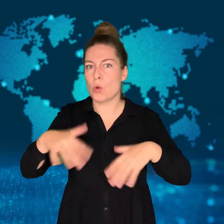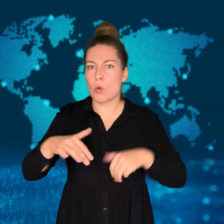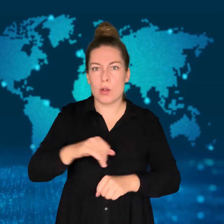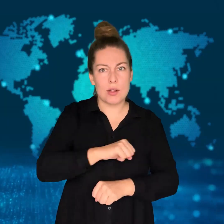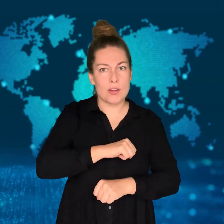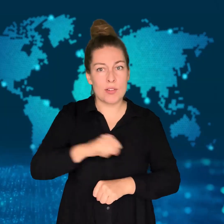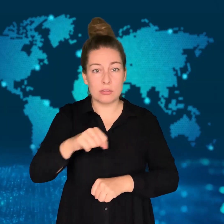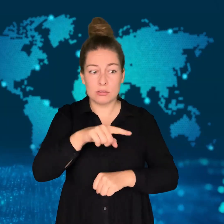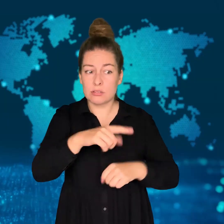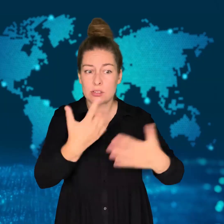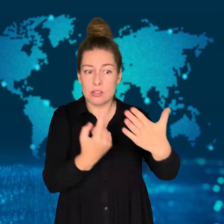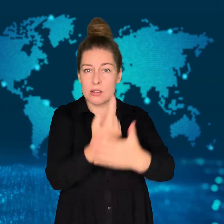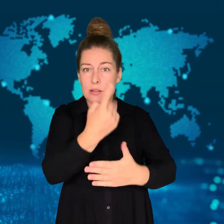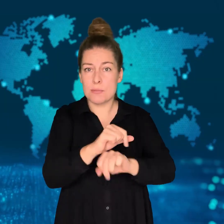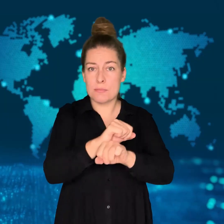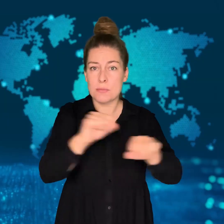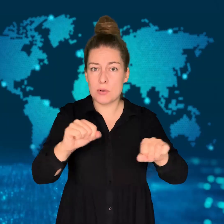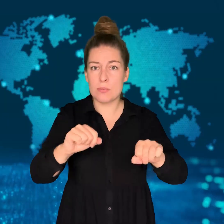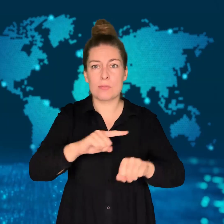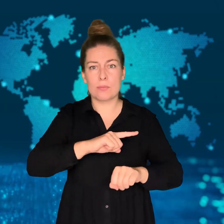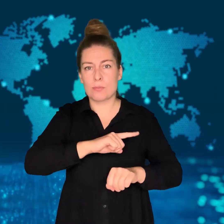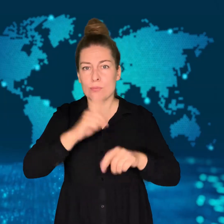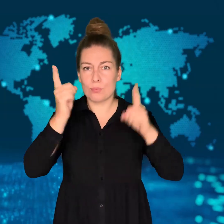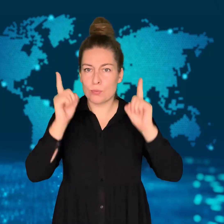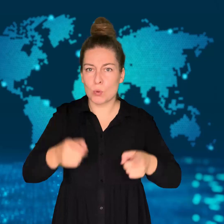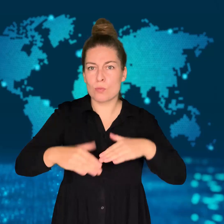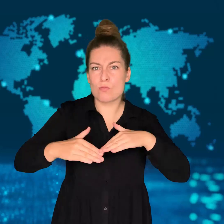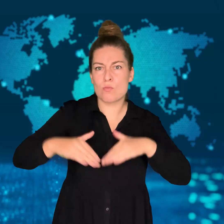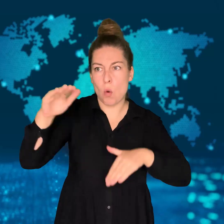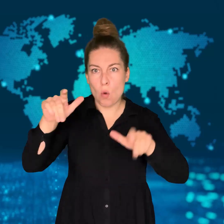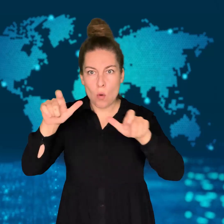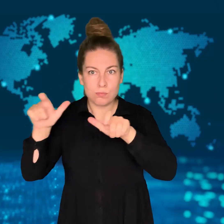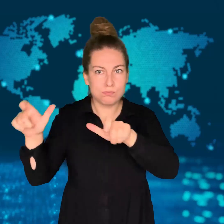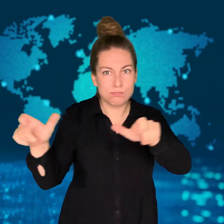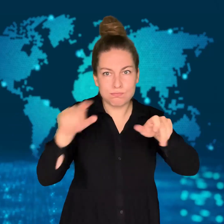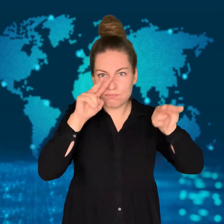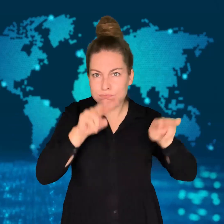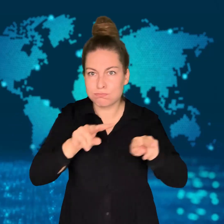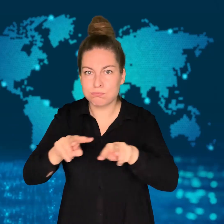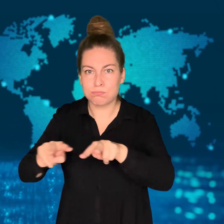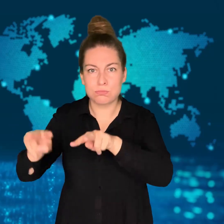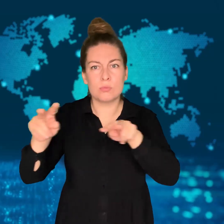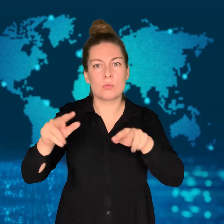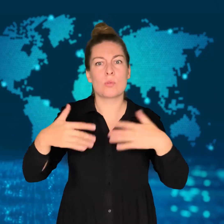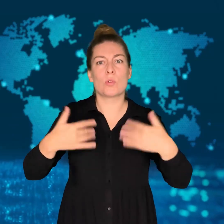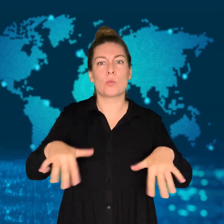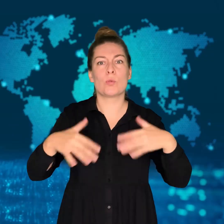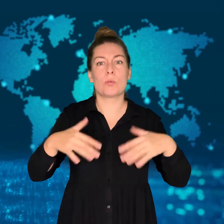The targeted district is home to several Turkish ministries